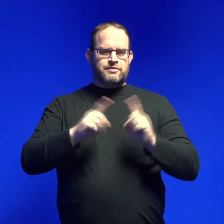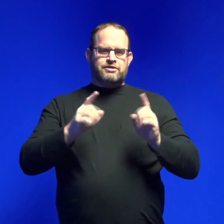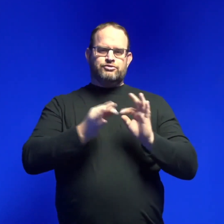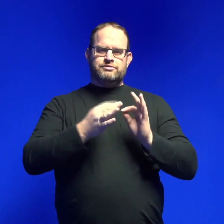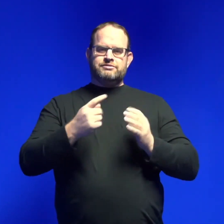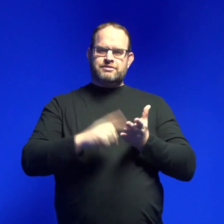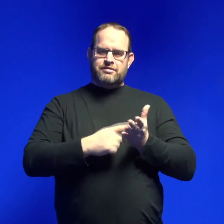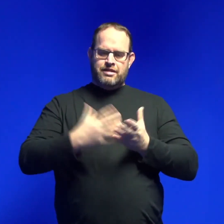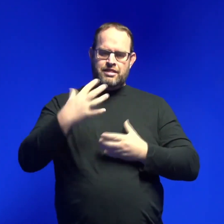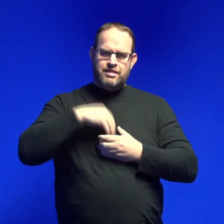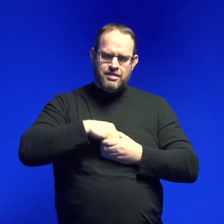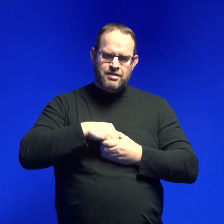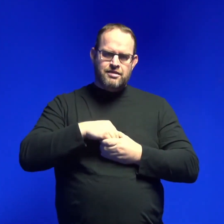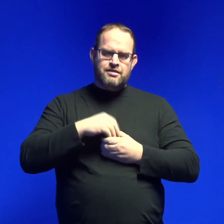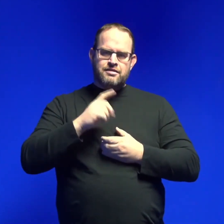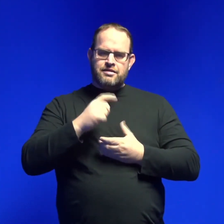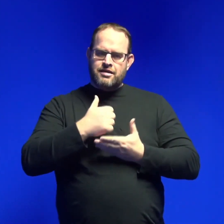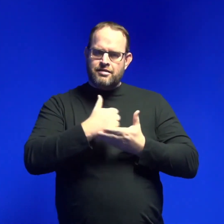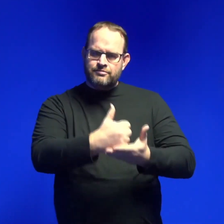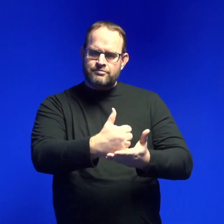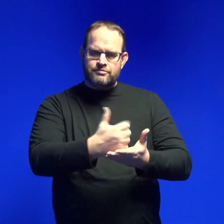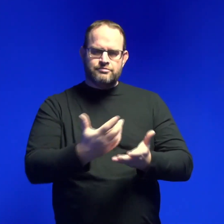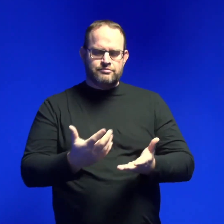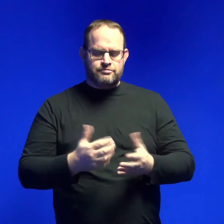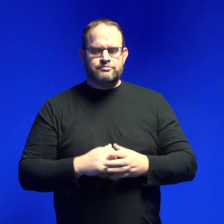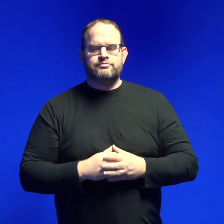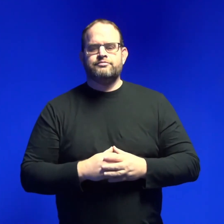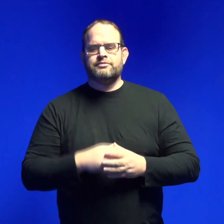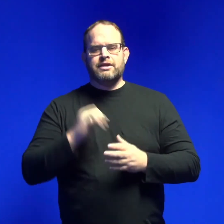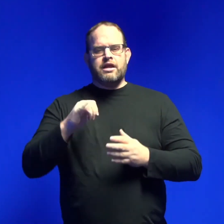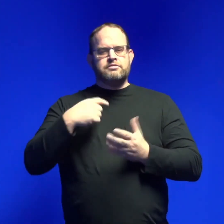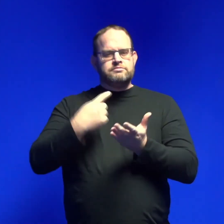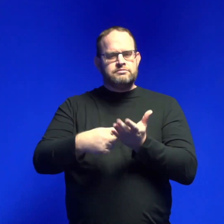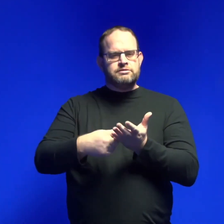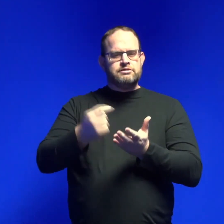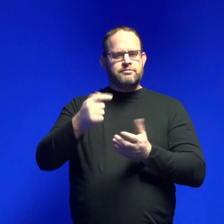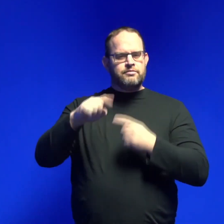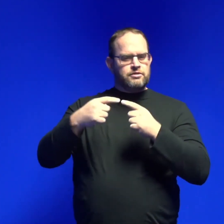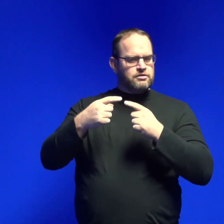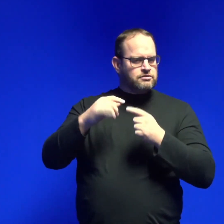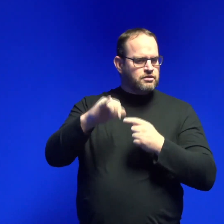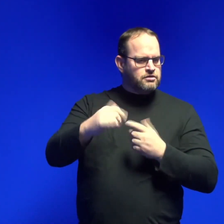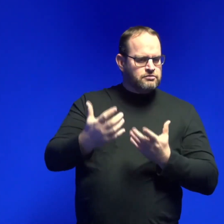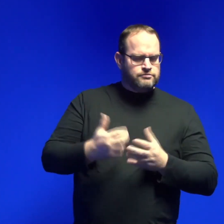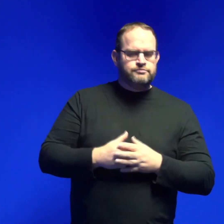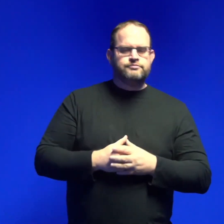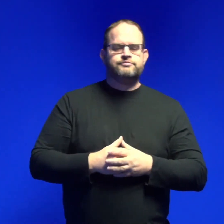Is it just to facilitate information or is it acceptable that interpreters would want to do more and help their students?